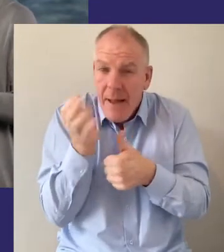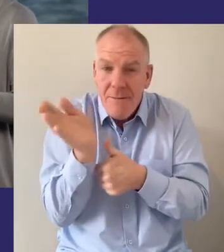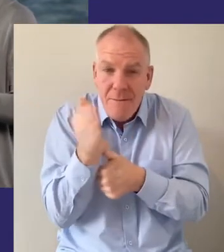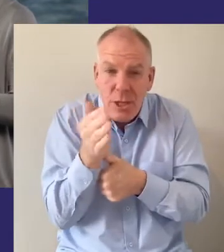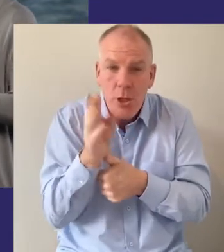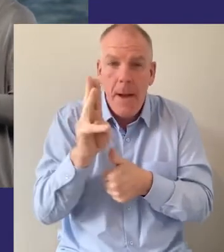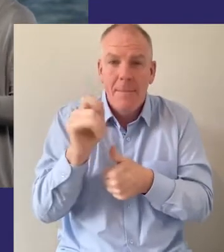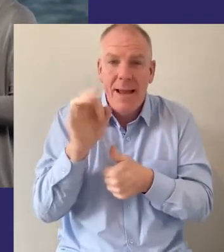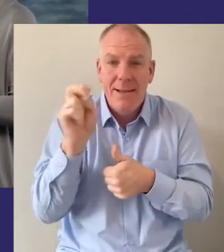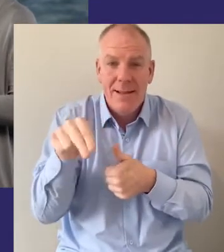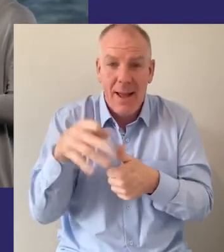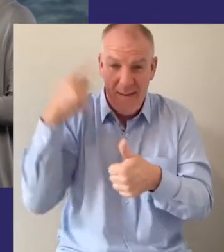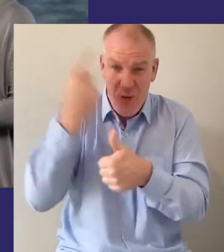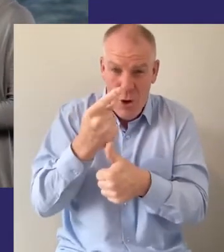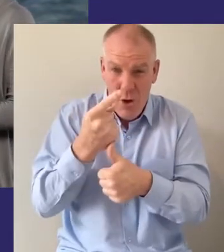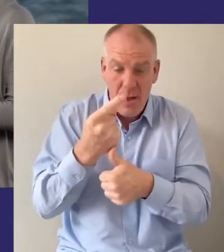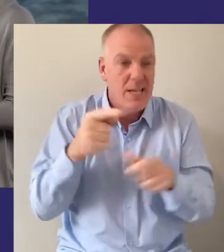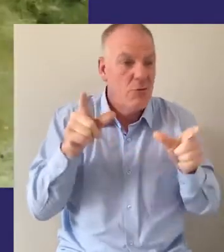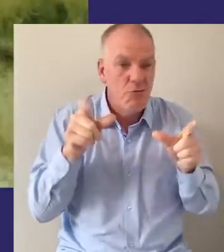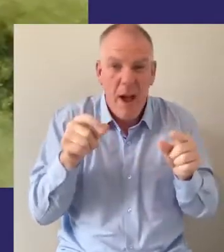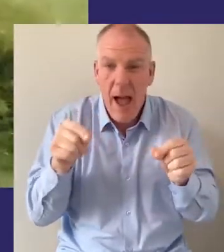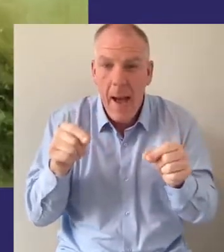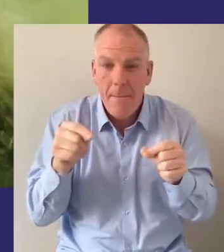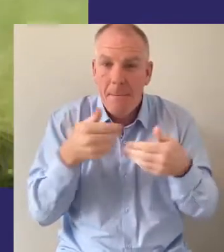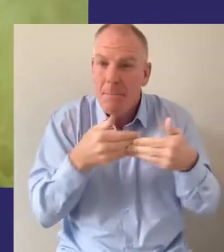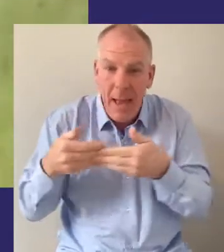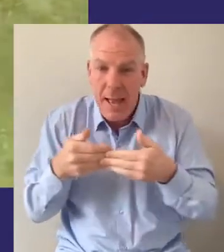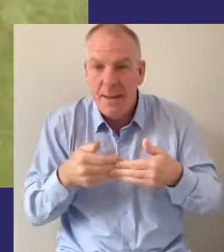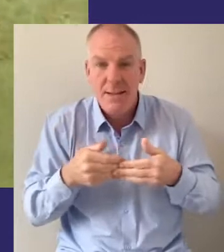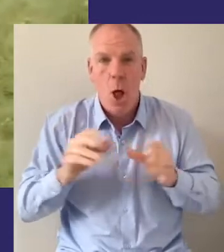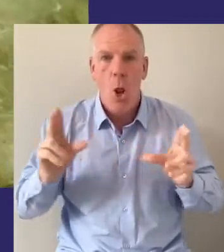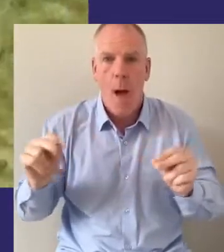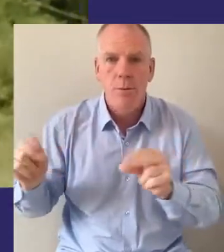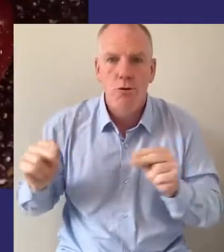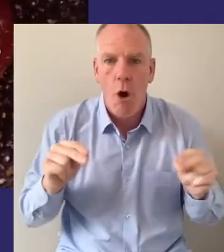plankton that live in our ocean. So this can be crab, crab larvae, lobsters, little shellfish,